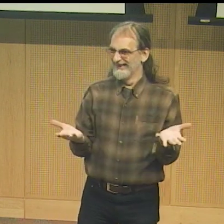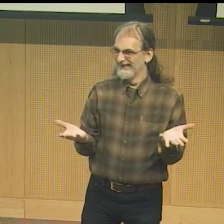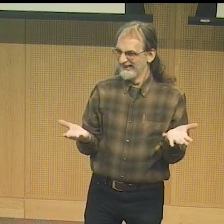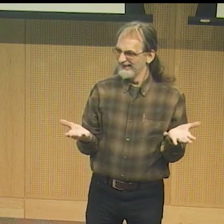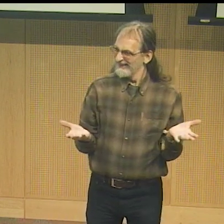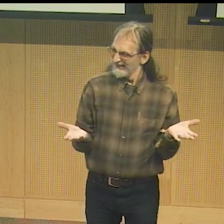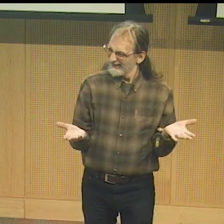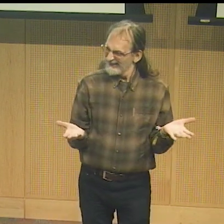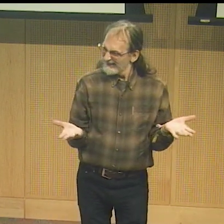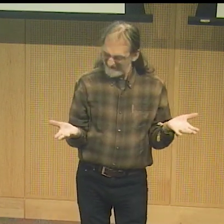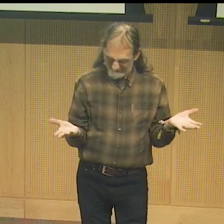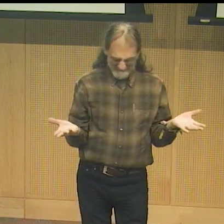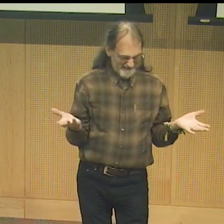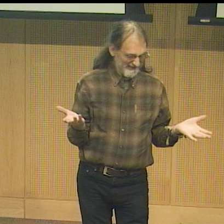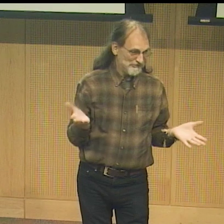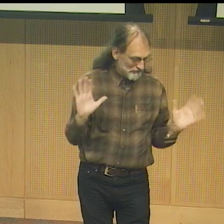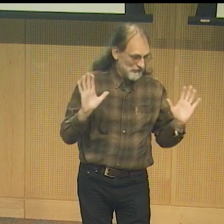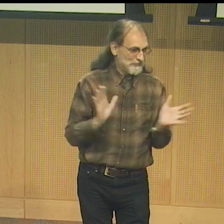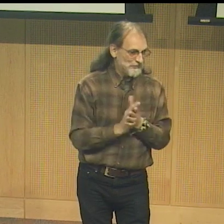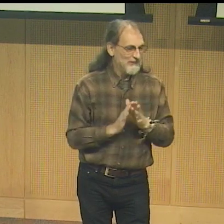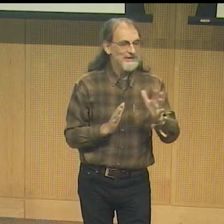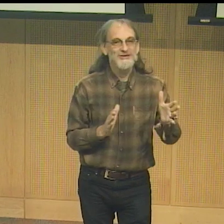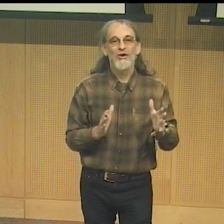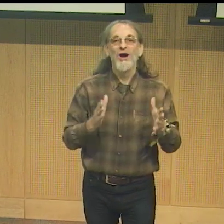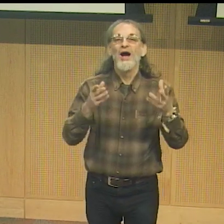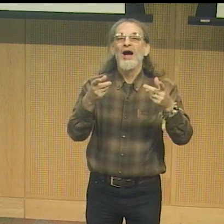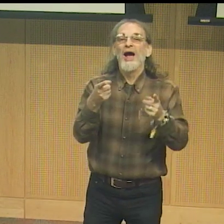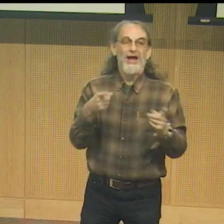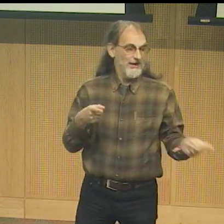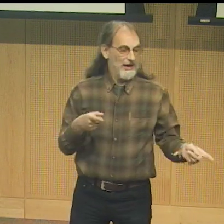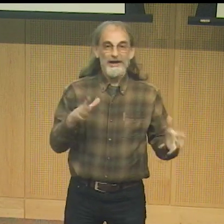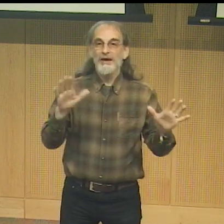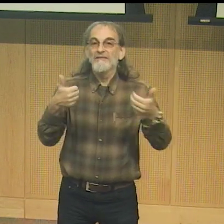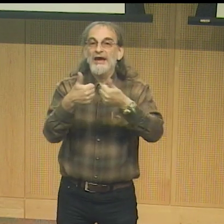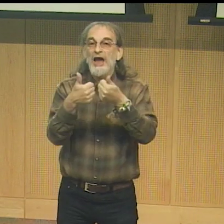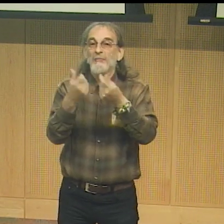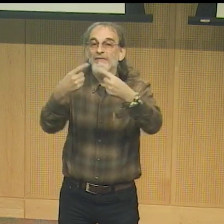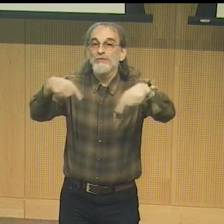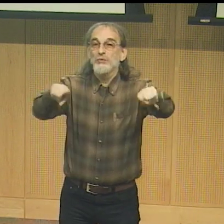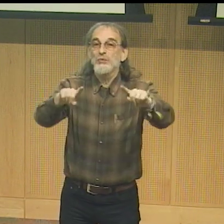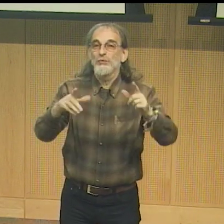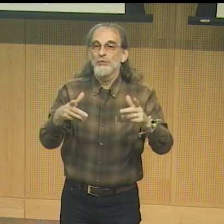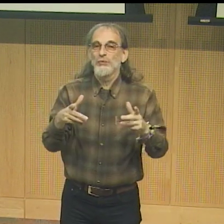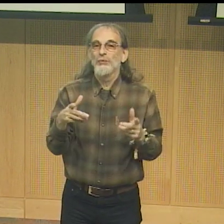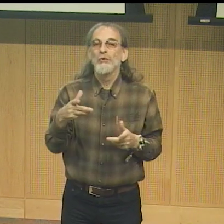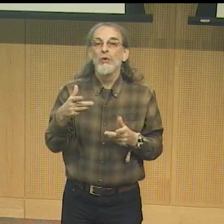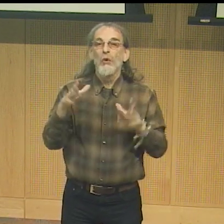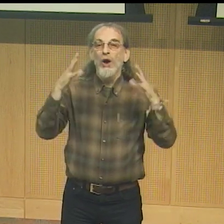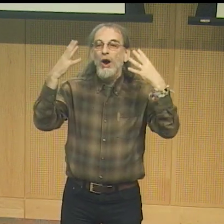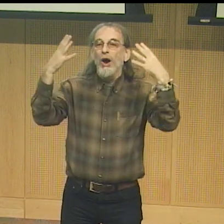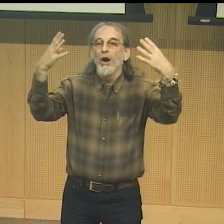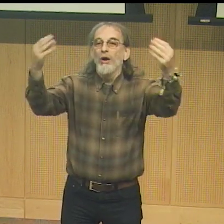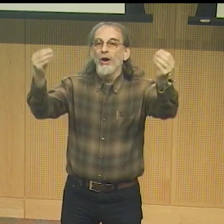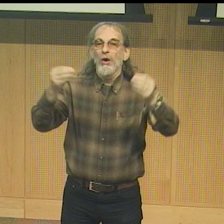is what we've been talking about today, and how sign language is then regaining its power. But anyway, I have a little game for you.